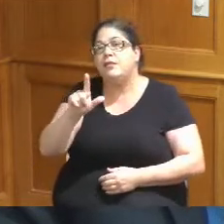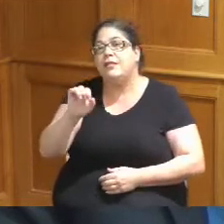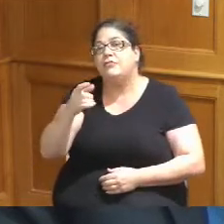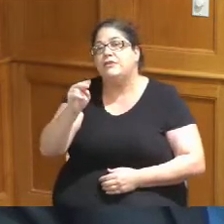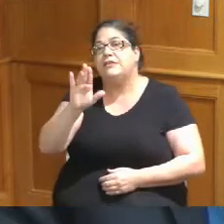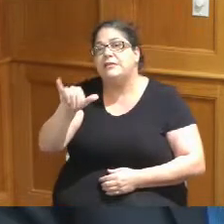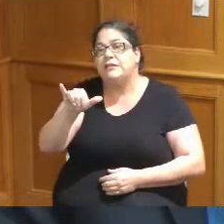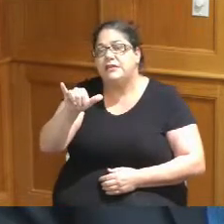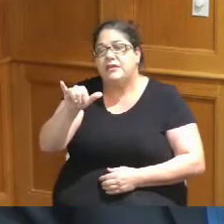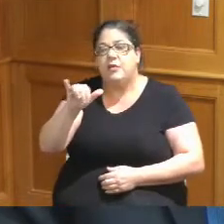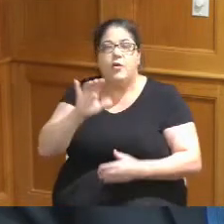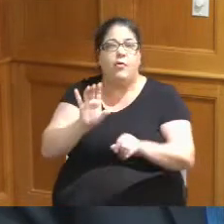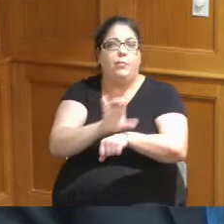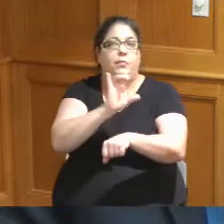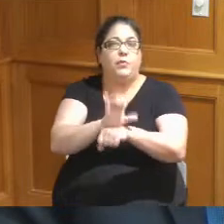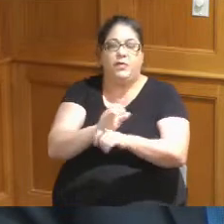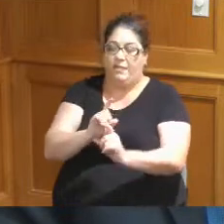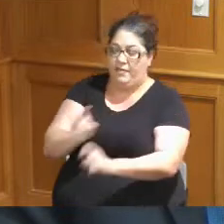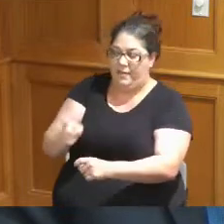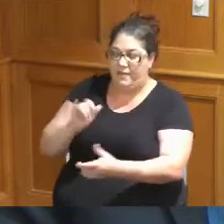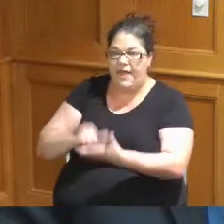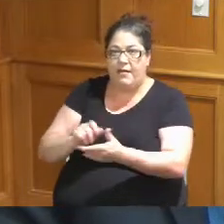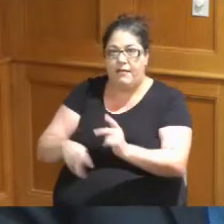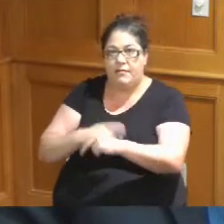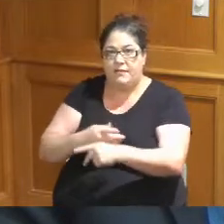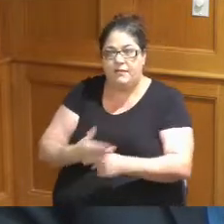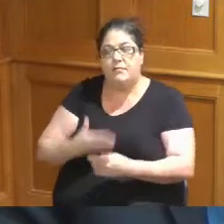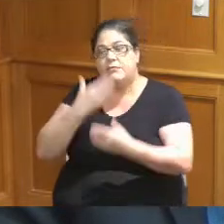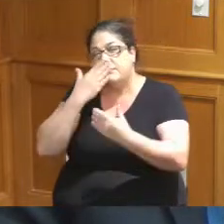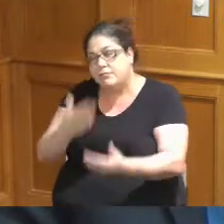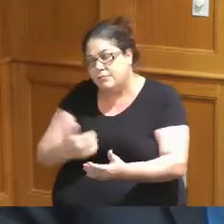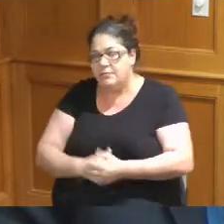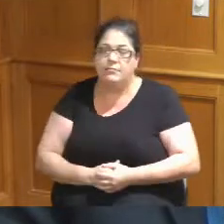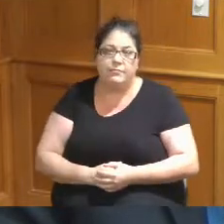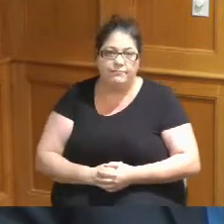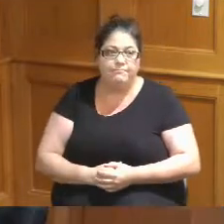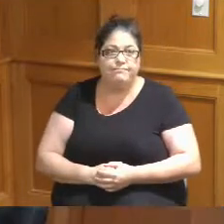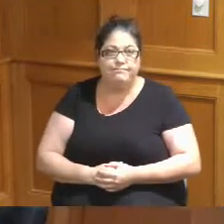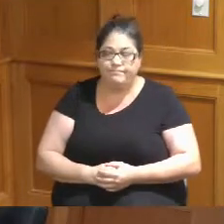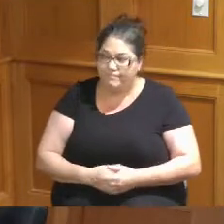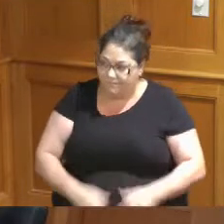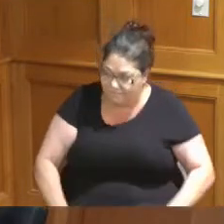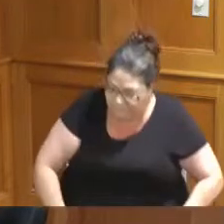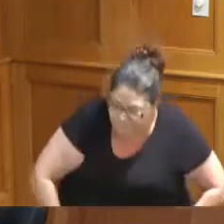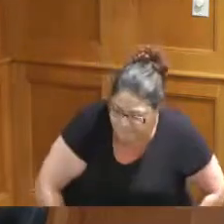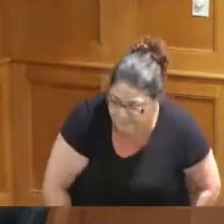program so happy to represent the county at the graduation thank you thank you Commissioner Dumas